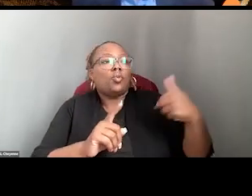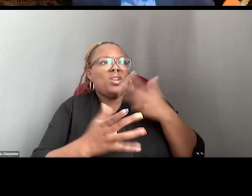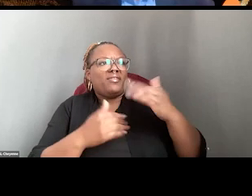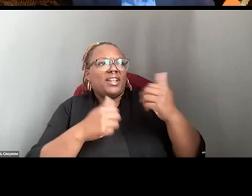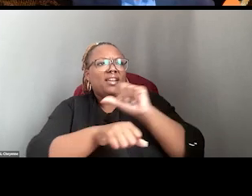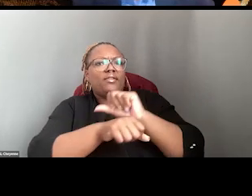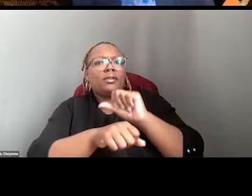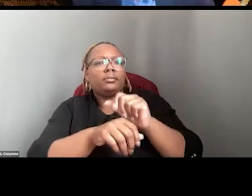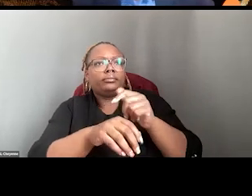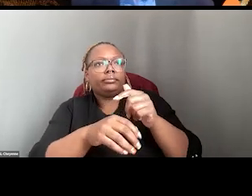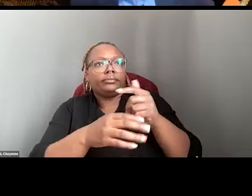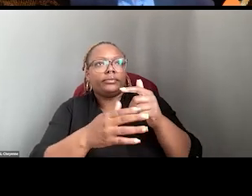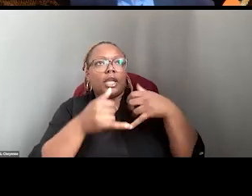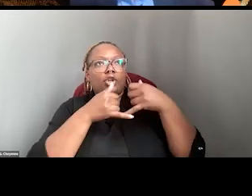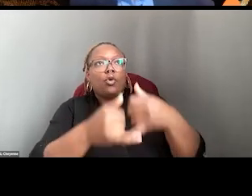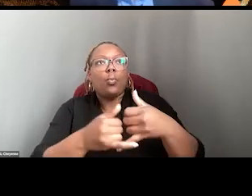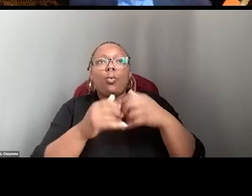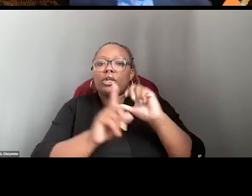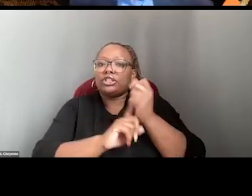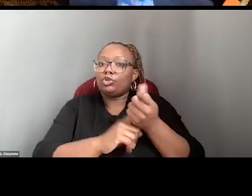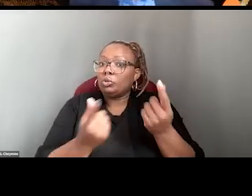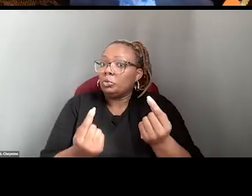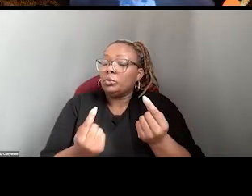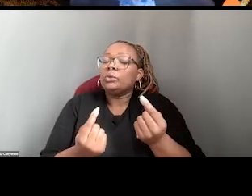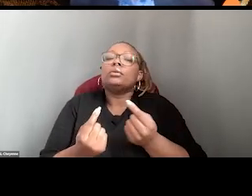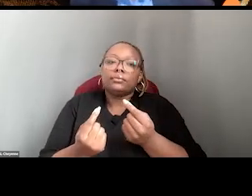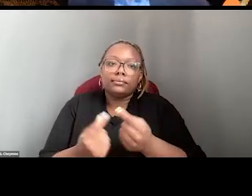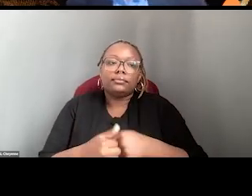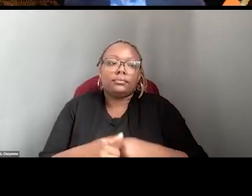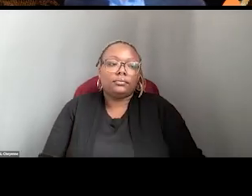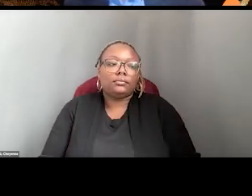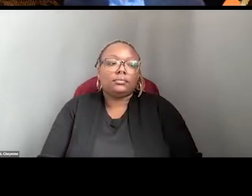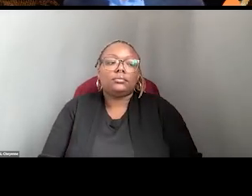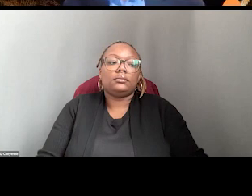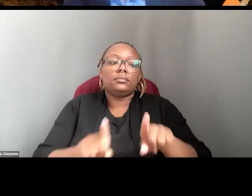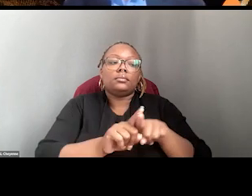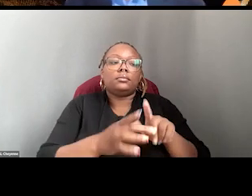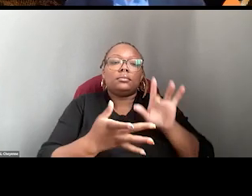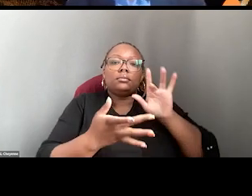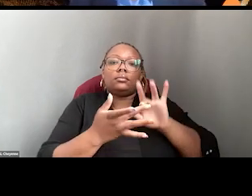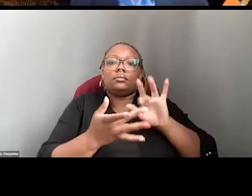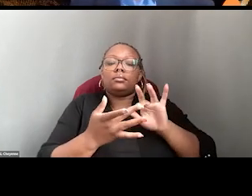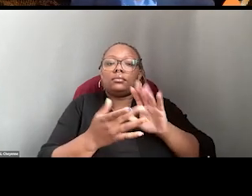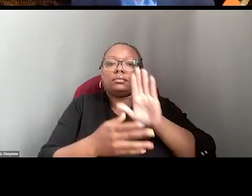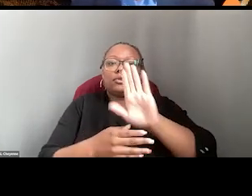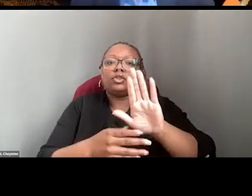You should also reach out and contact your sponsored research, sponsored projects office.